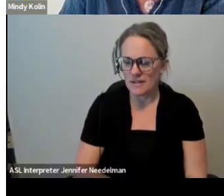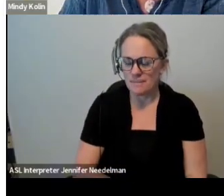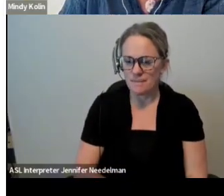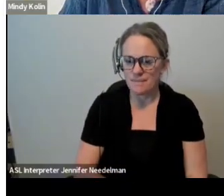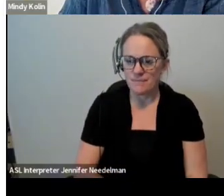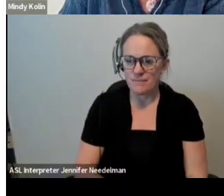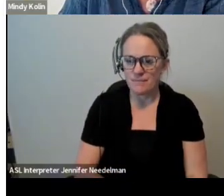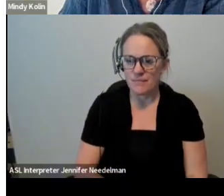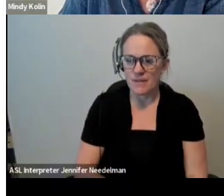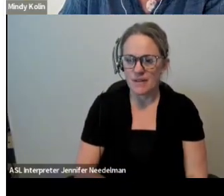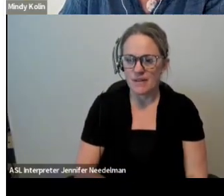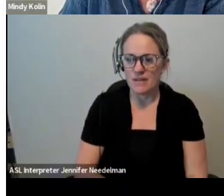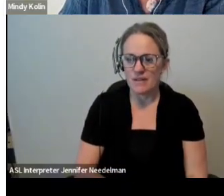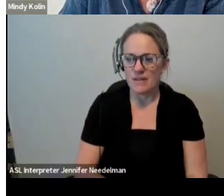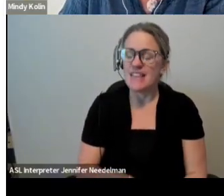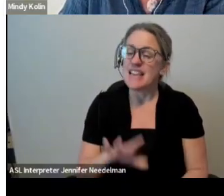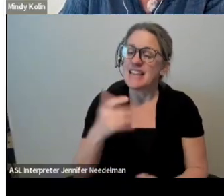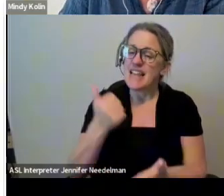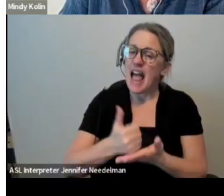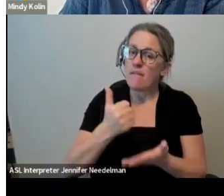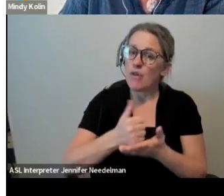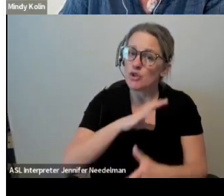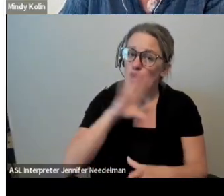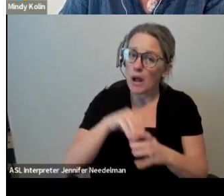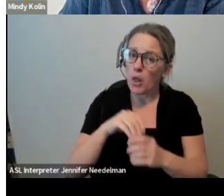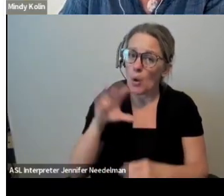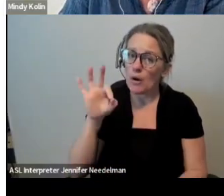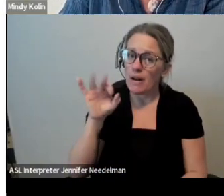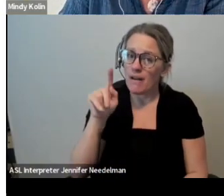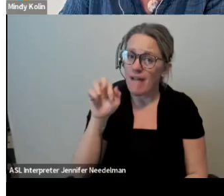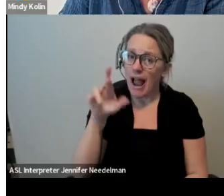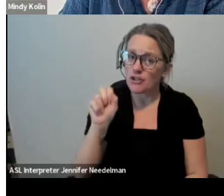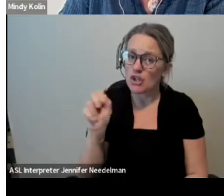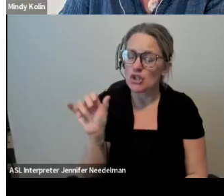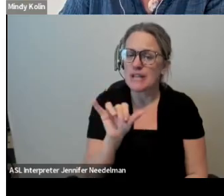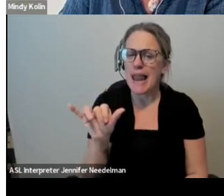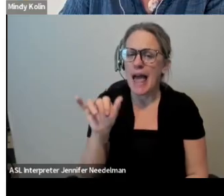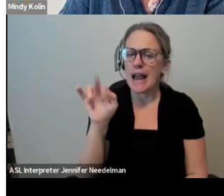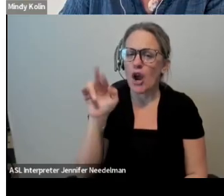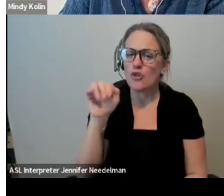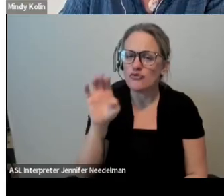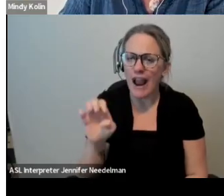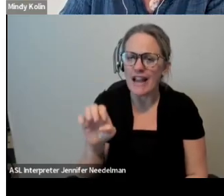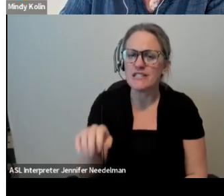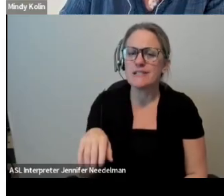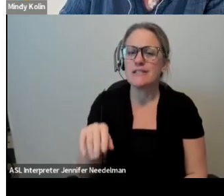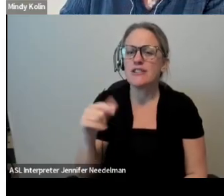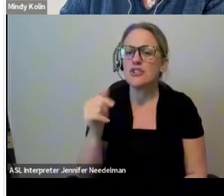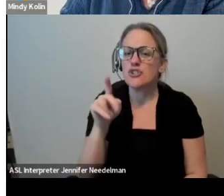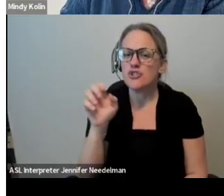Q&A, is it a, is it helpful to include factors such as race, gender, and economic access in your personas when